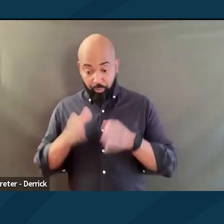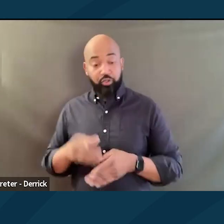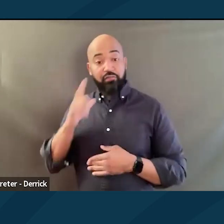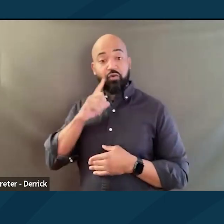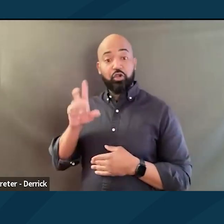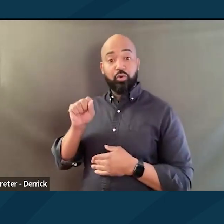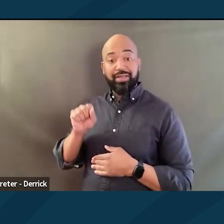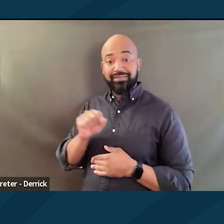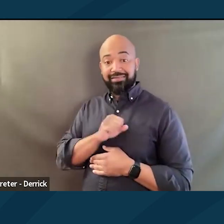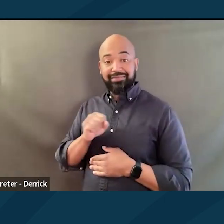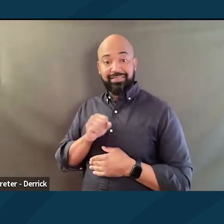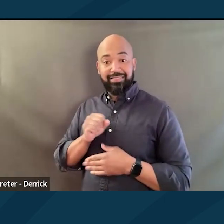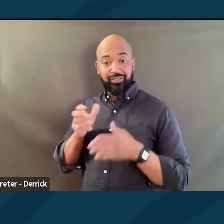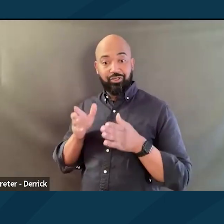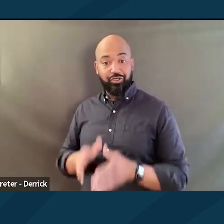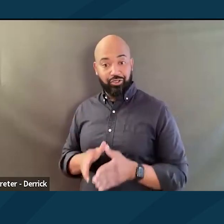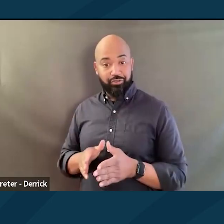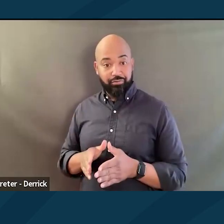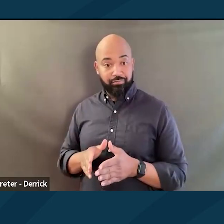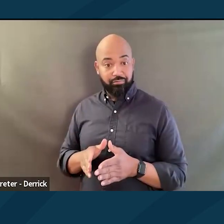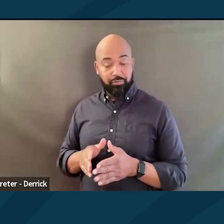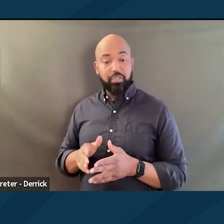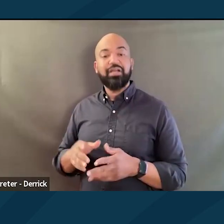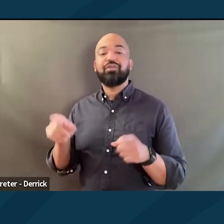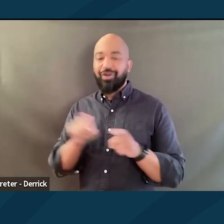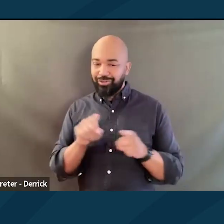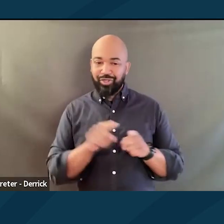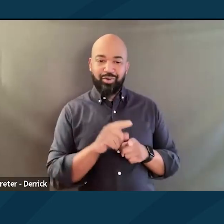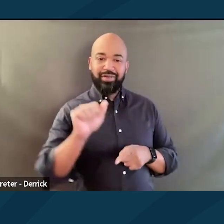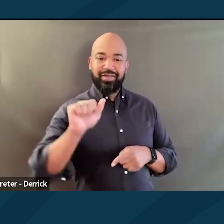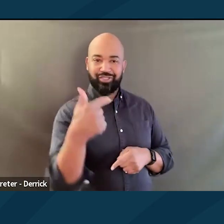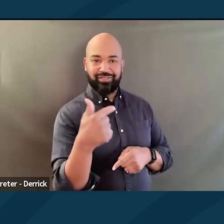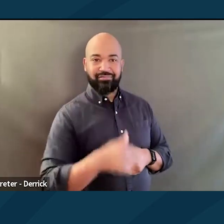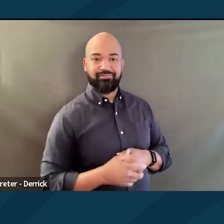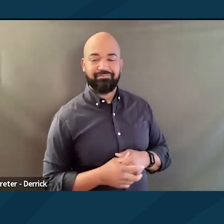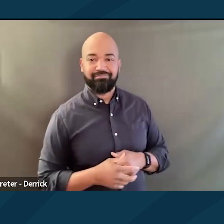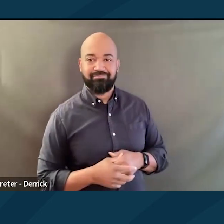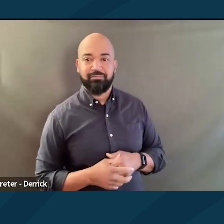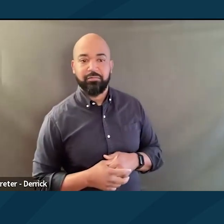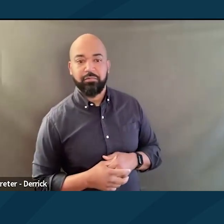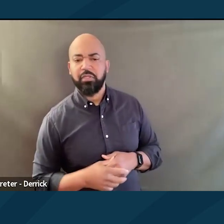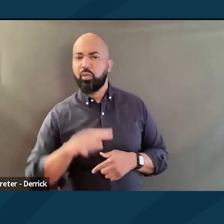he is also the Attorney General, and so I would like to ask the question,